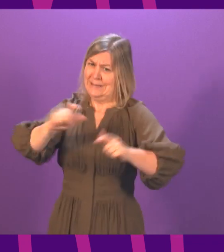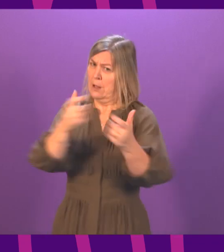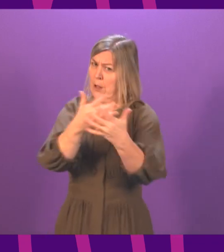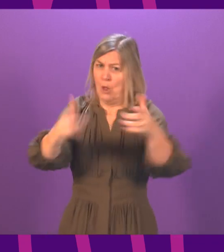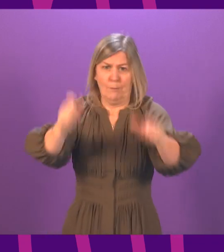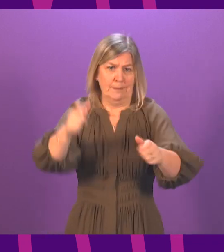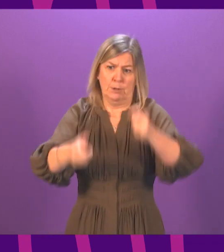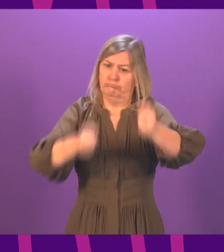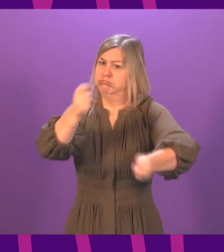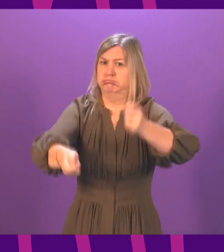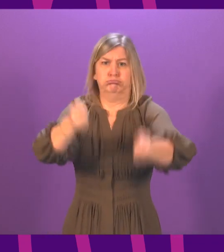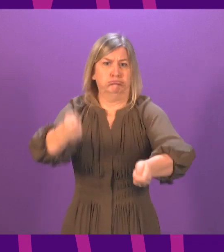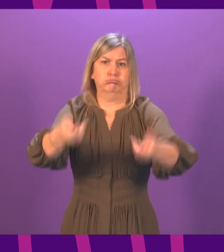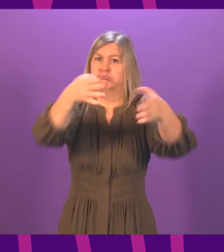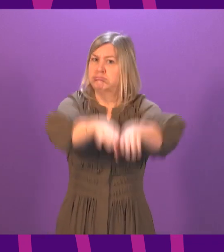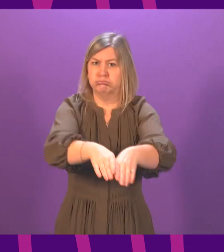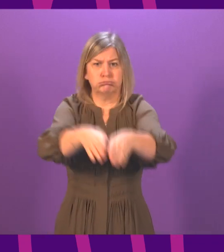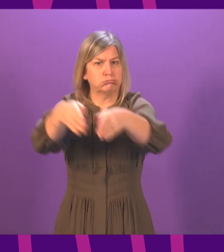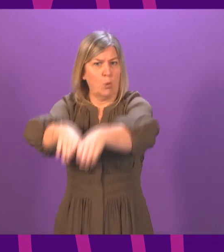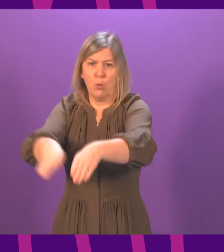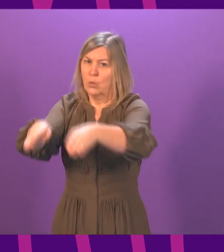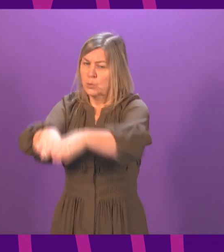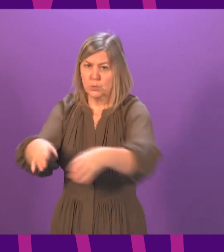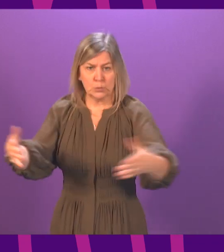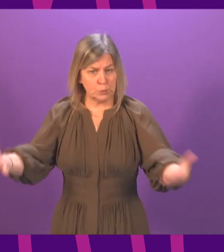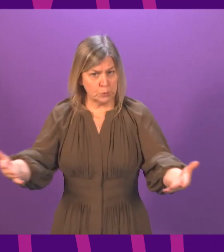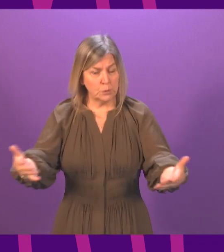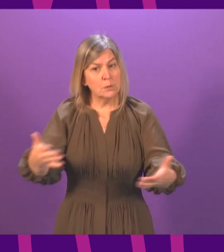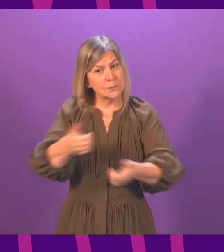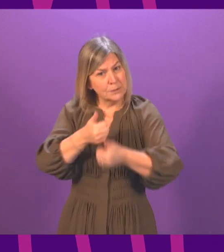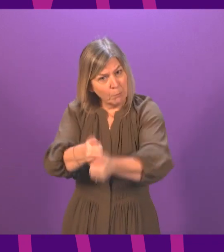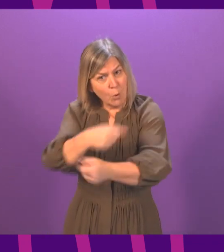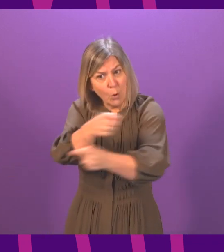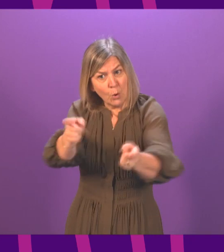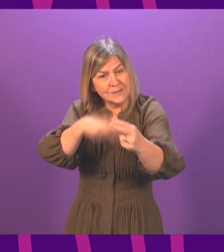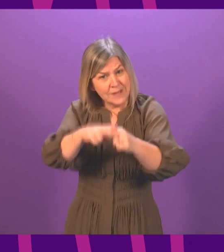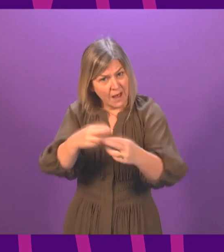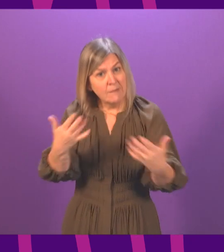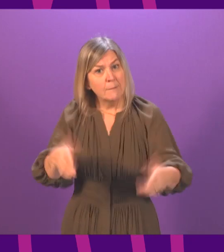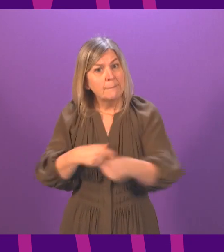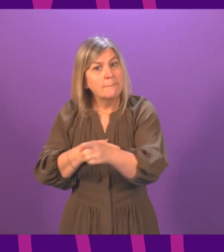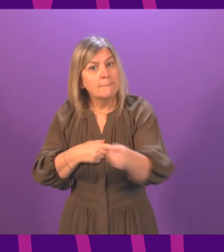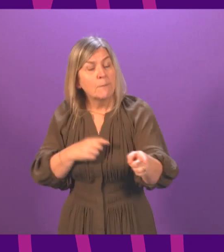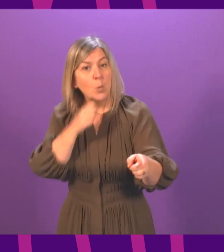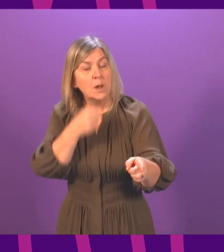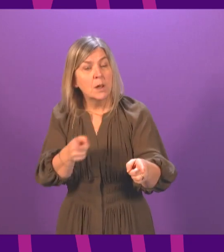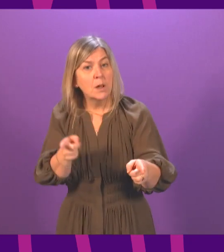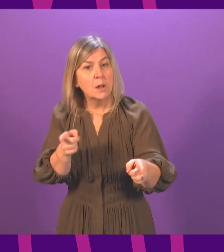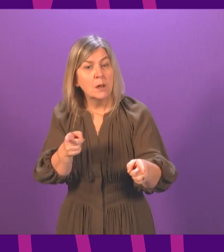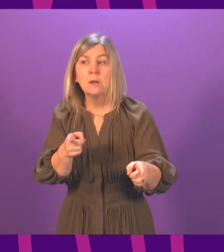closing. What support will be offered to employees, and what action can be taken to support